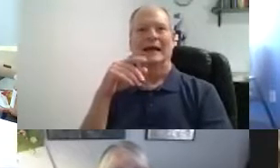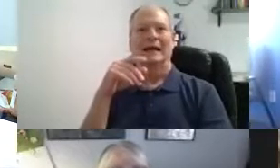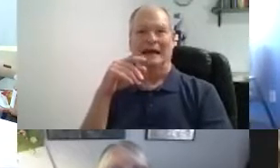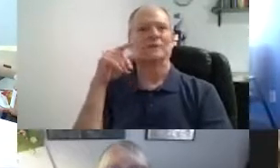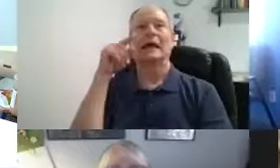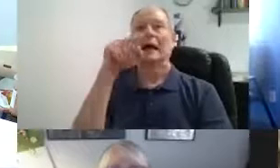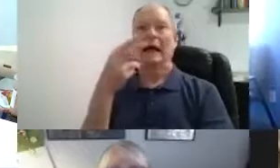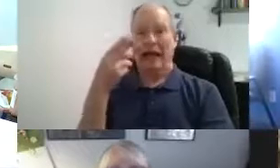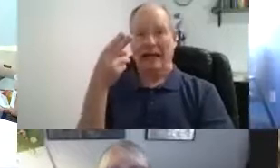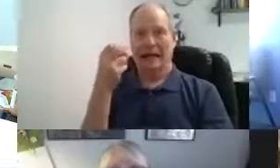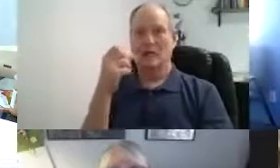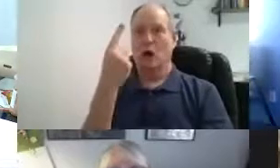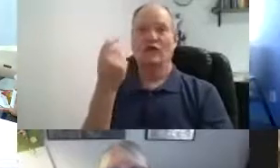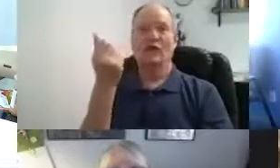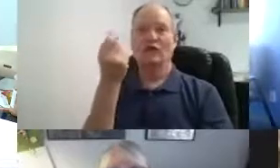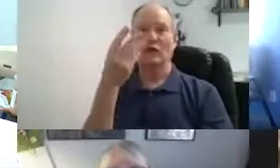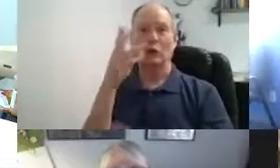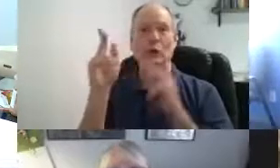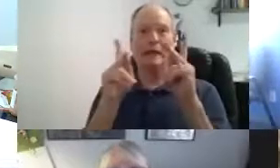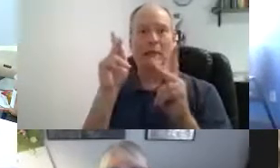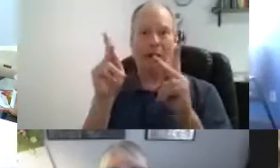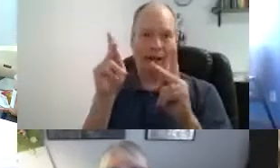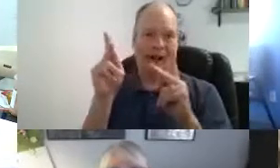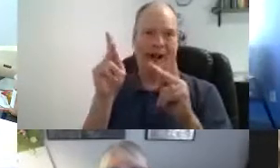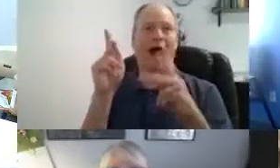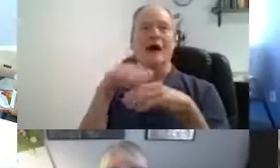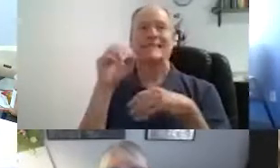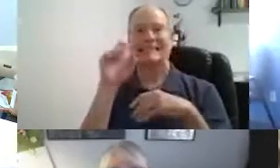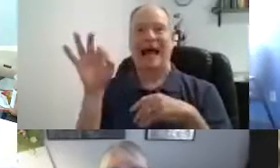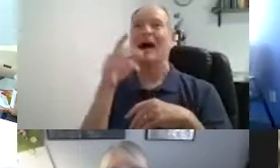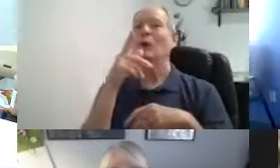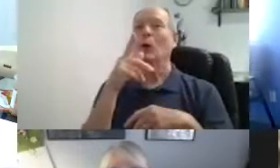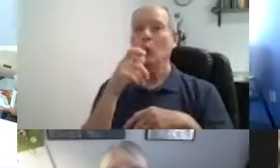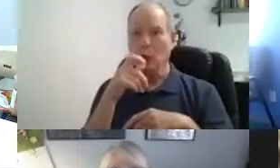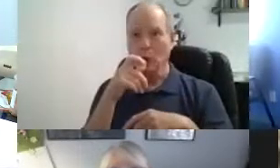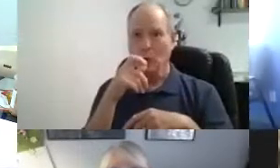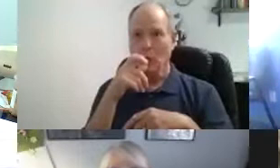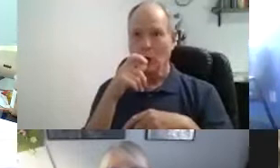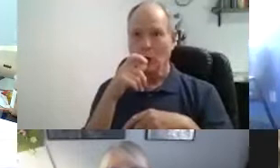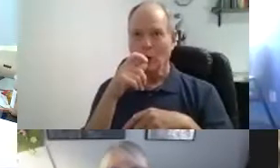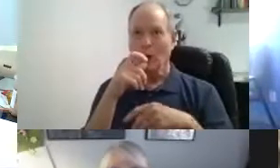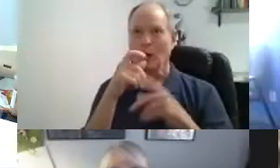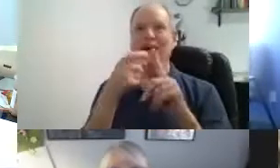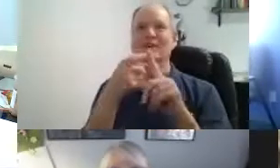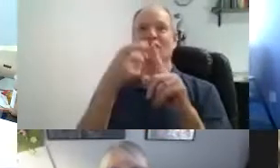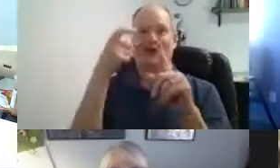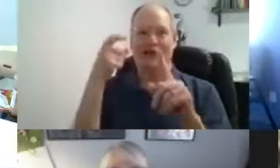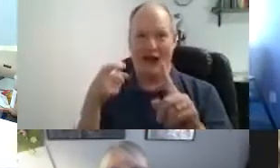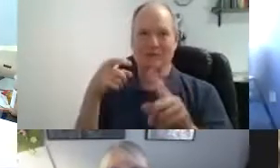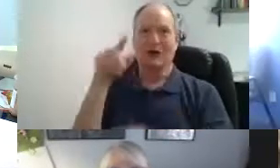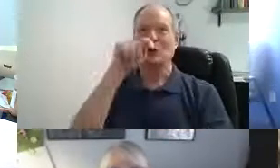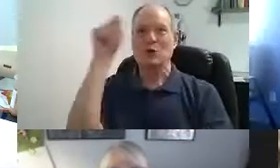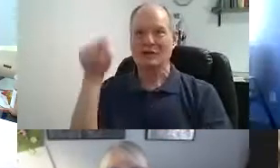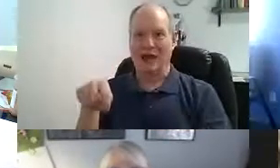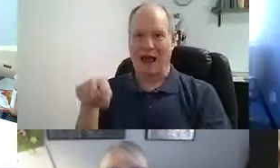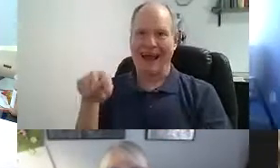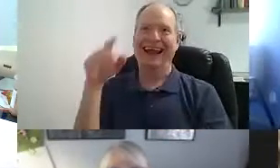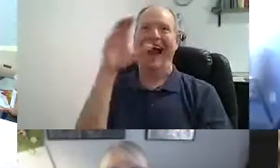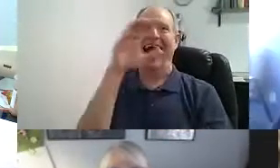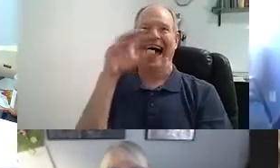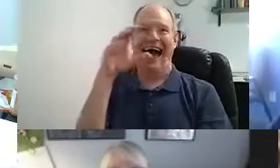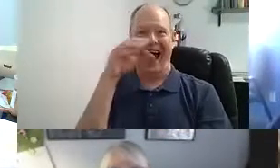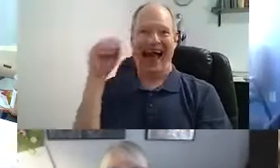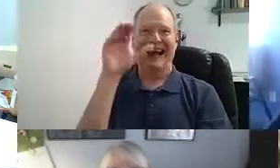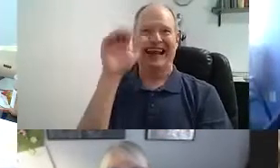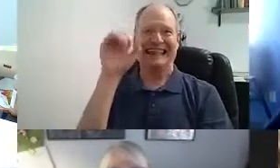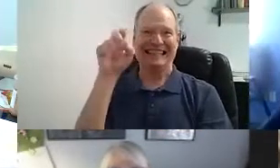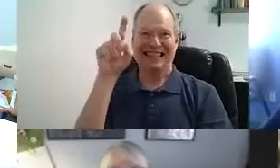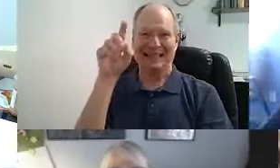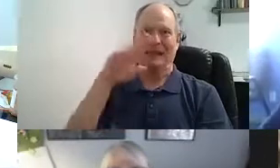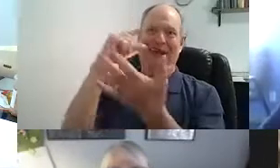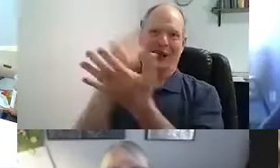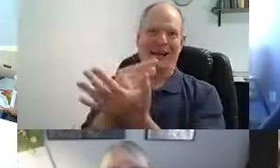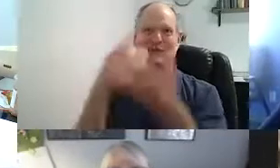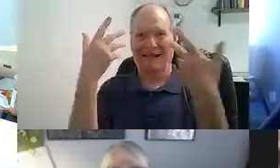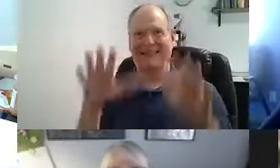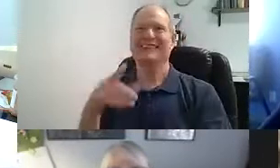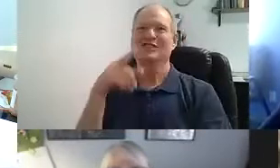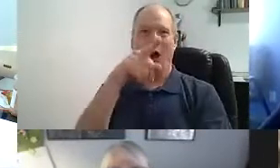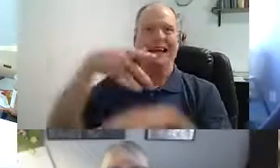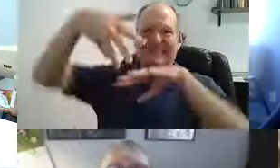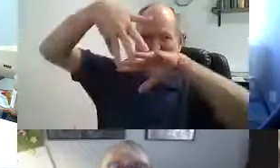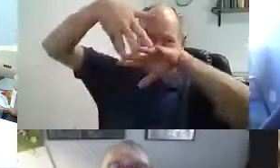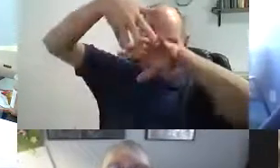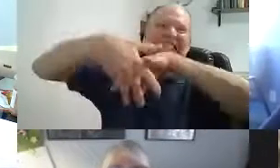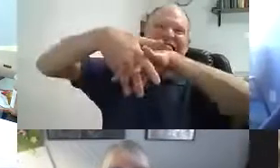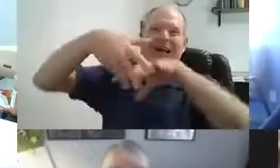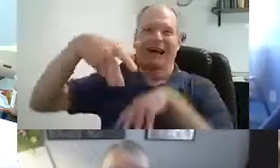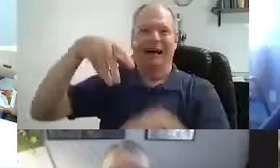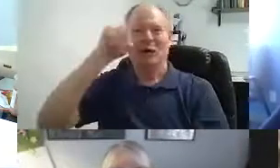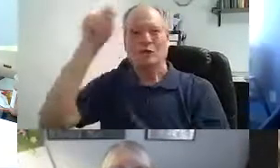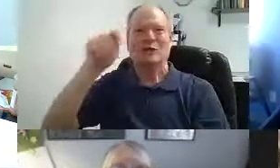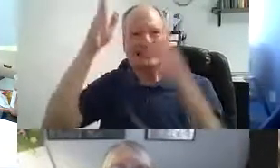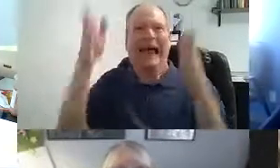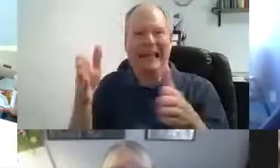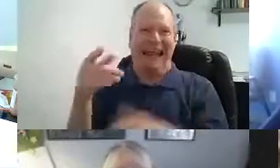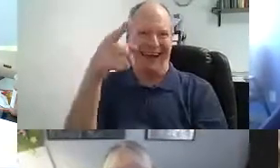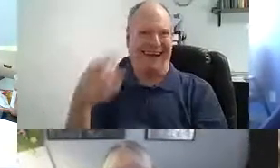Tom: He was one of the few people on staff who was from Tucson and ASDB graduate. He is a grassroots here.